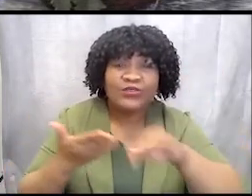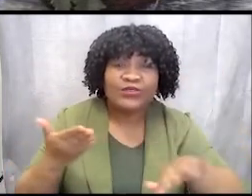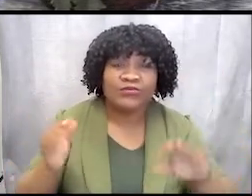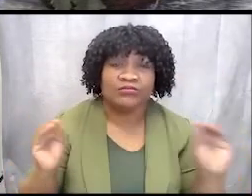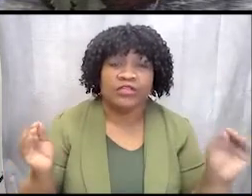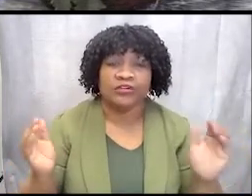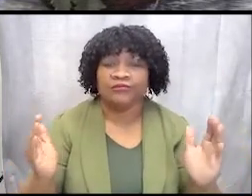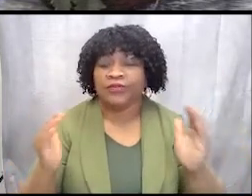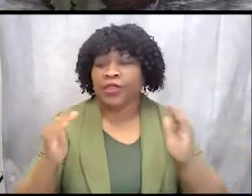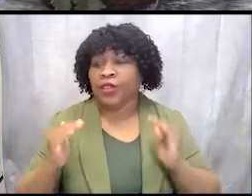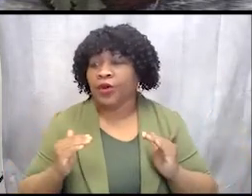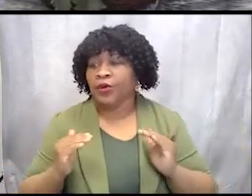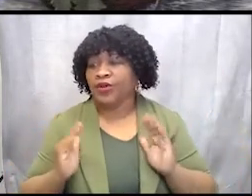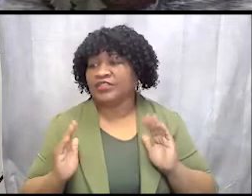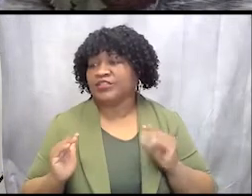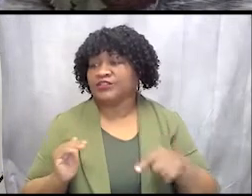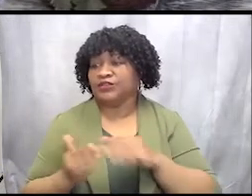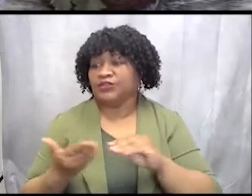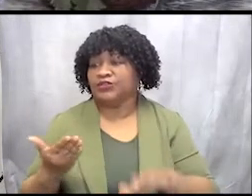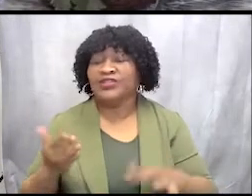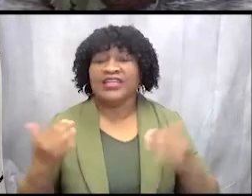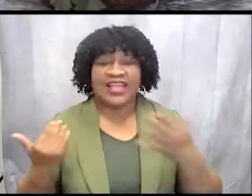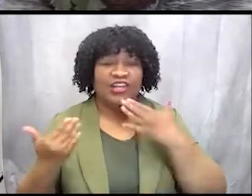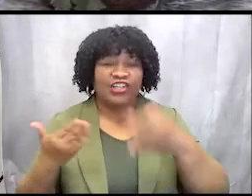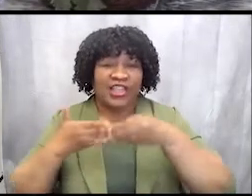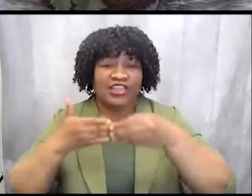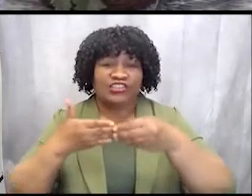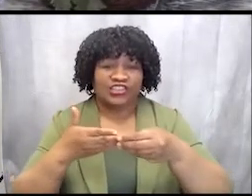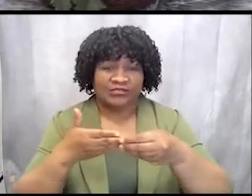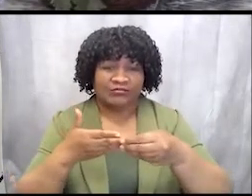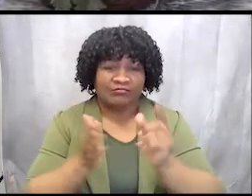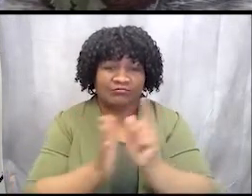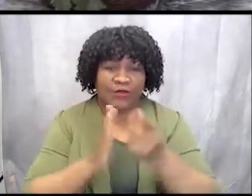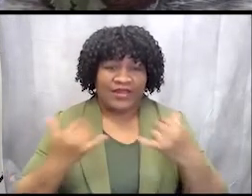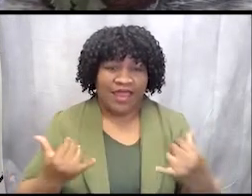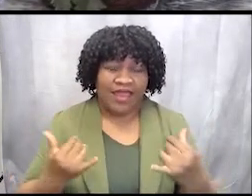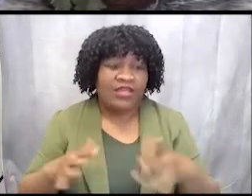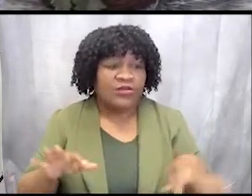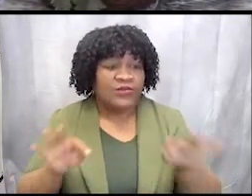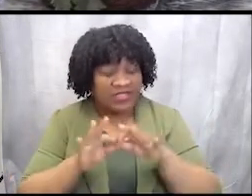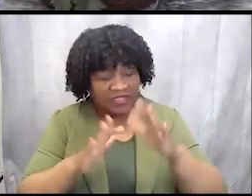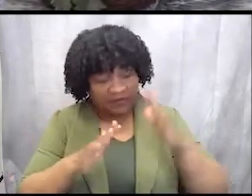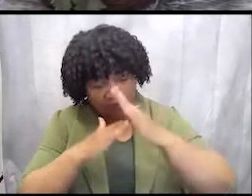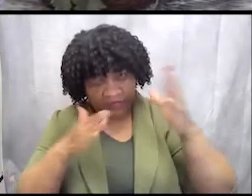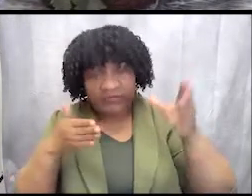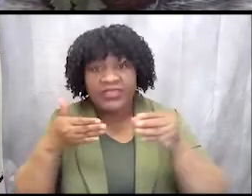And so it seems to me, we're in a leadership moment and what we need right now are the kinds of leaders